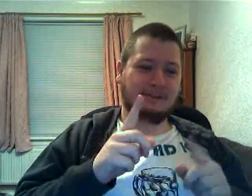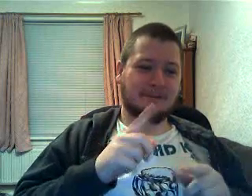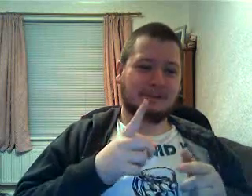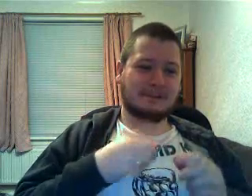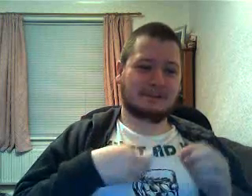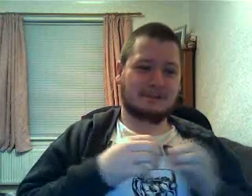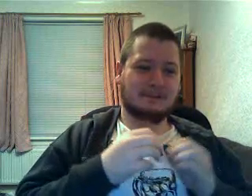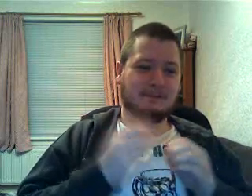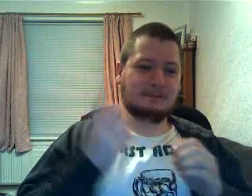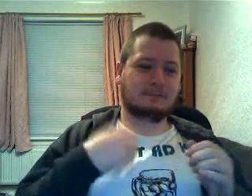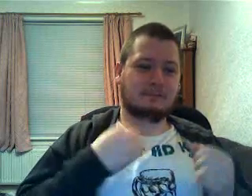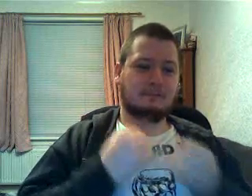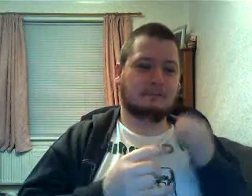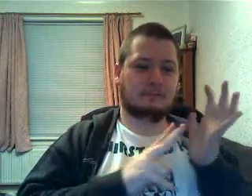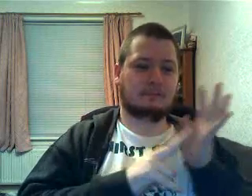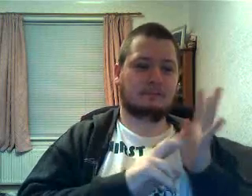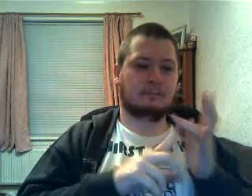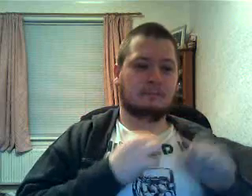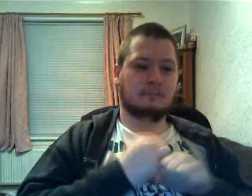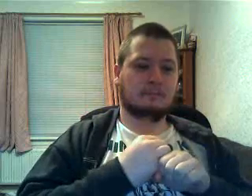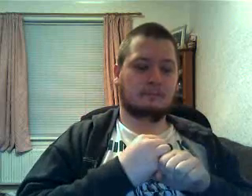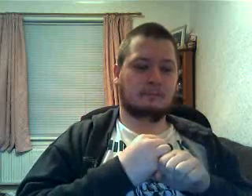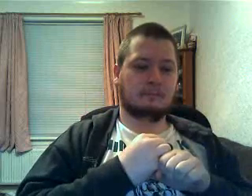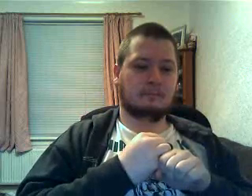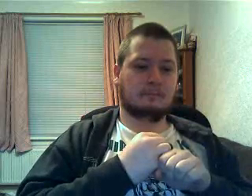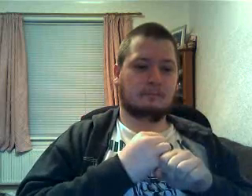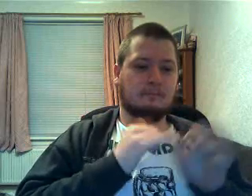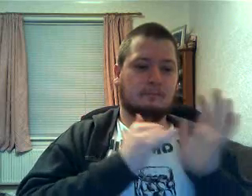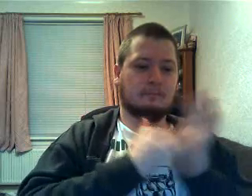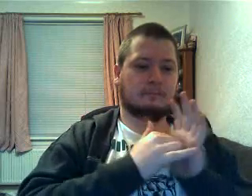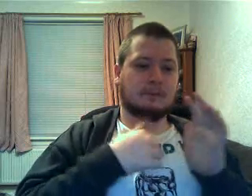what I said in my last vlog that I said